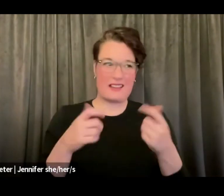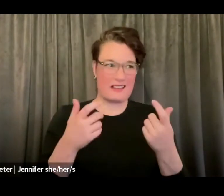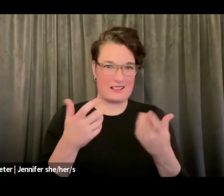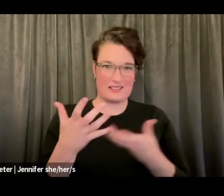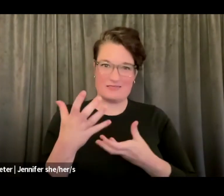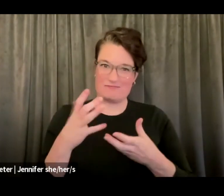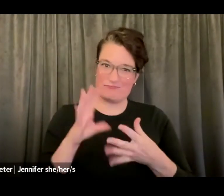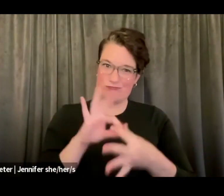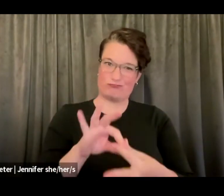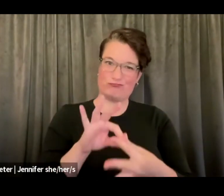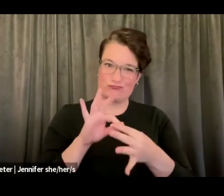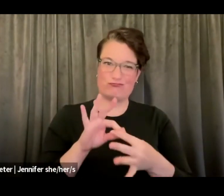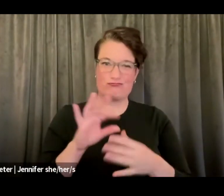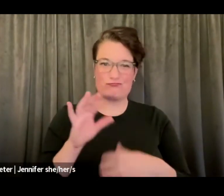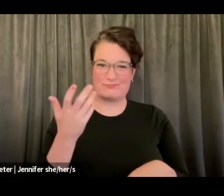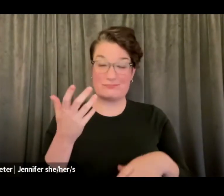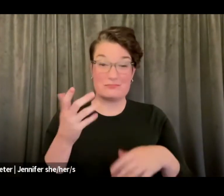or while you're laying on the couch.